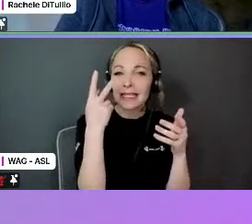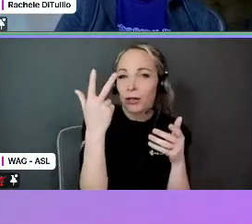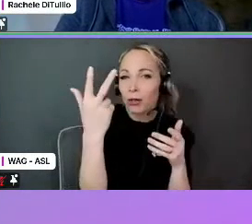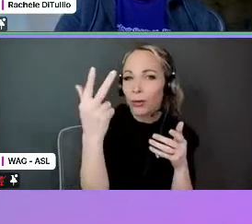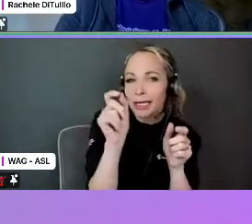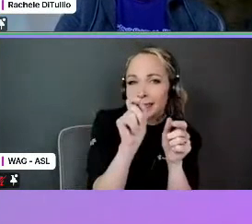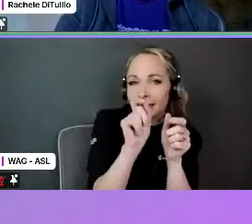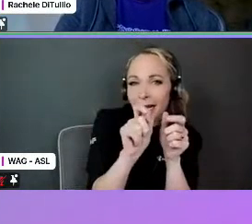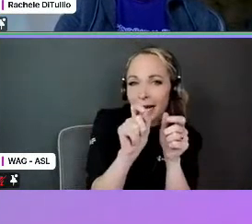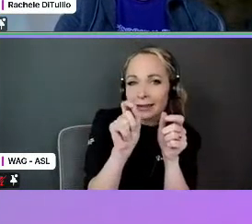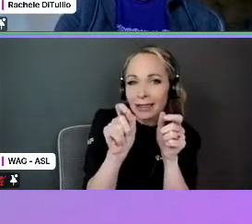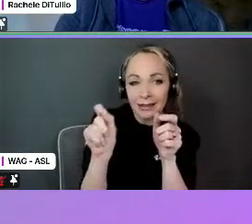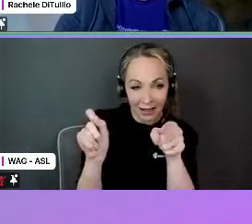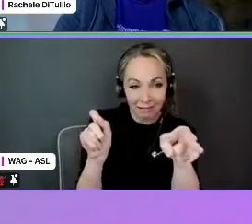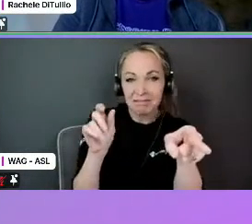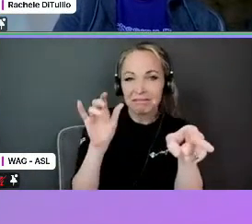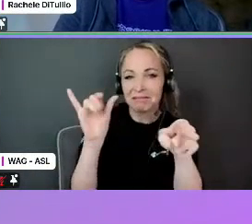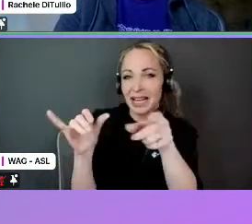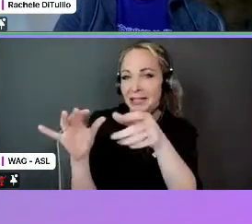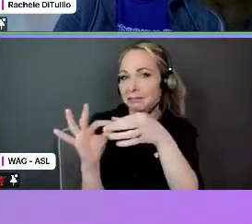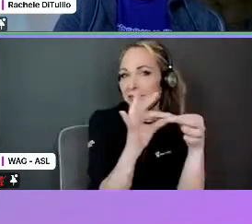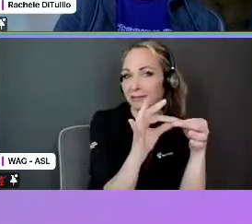cats colors, which is denoted here within three dots in the